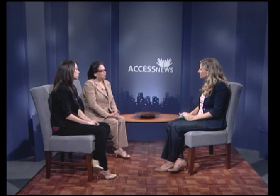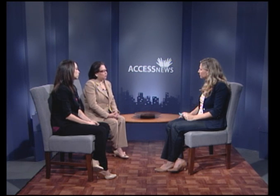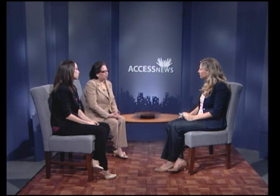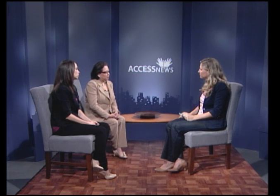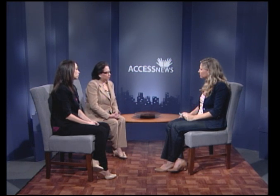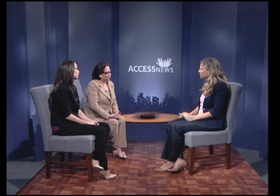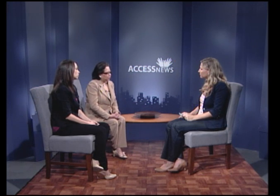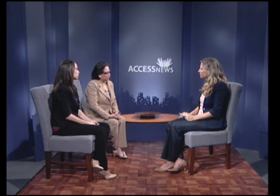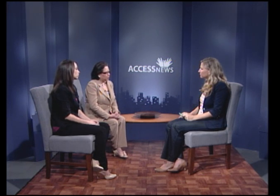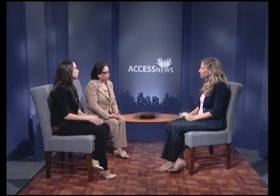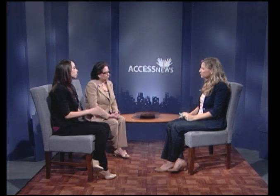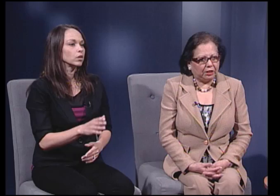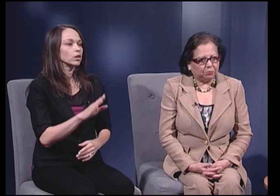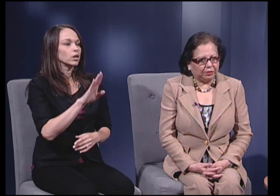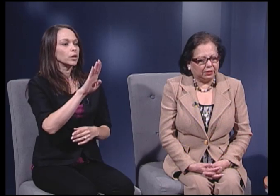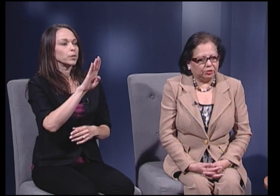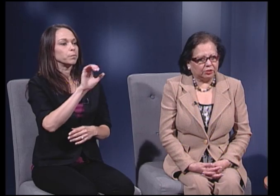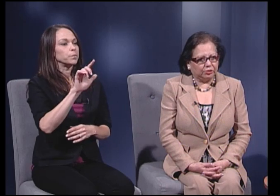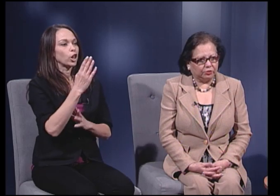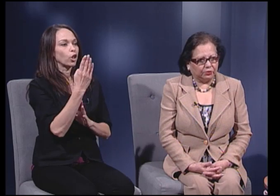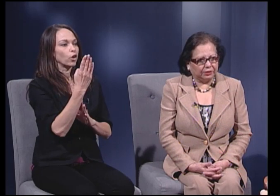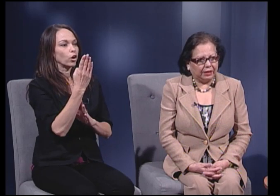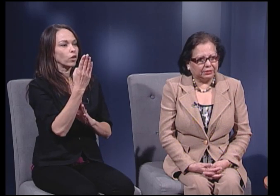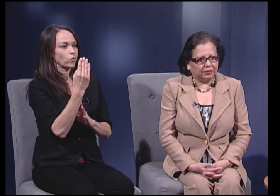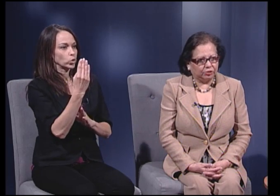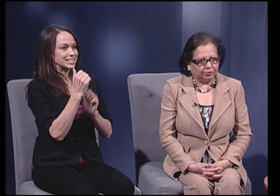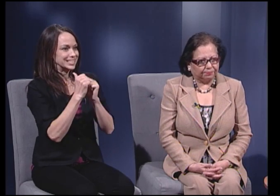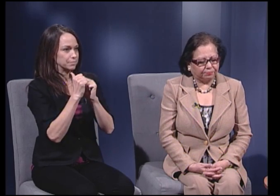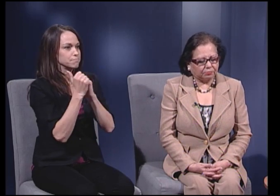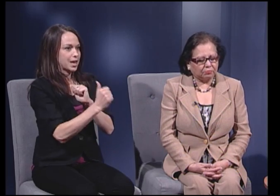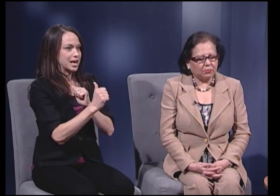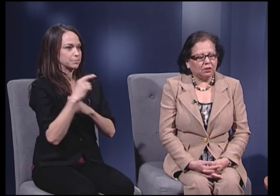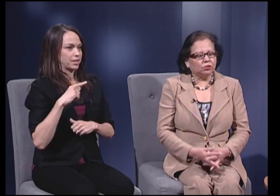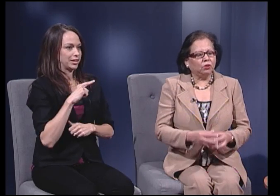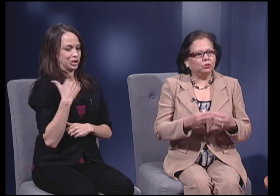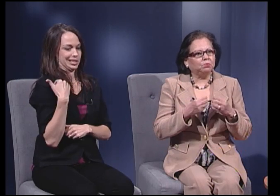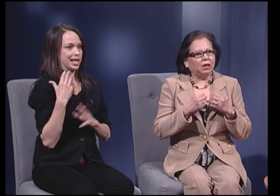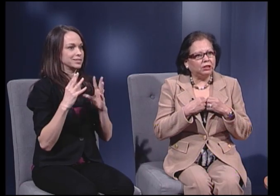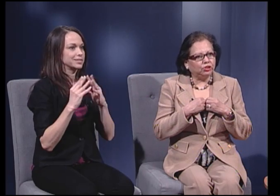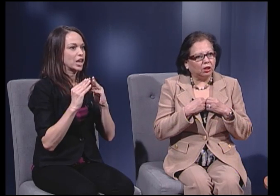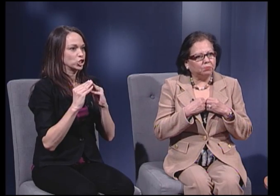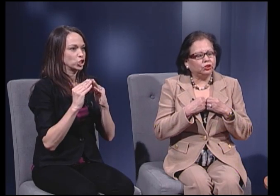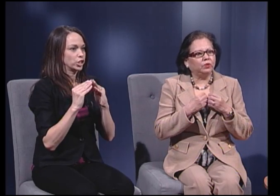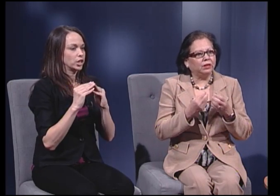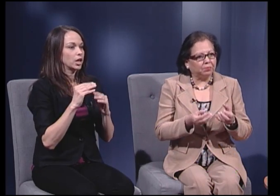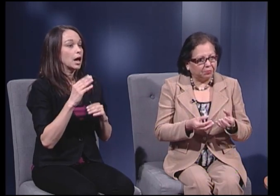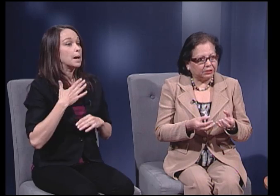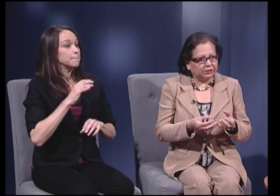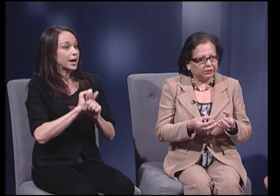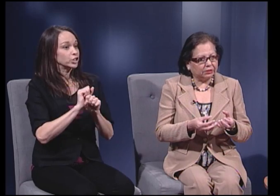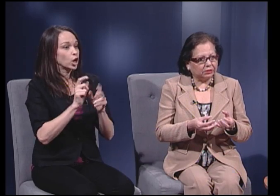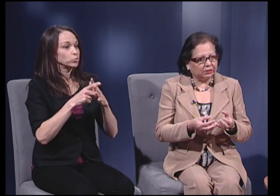You know, Senate Bill 14 was passed by the legislature during the last session. So it was my job to implement it, okay?